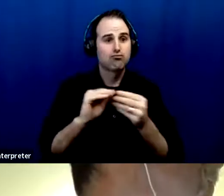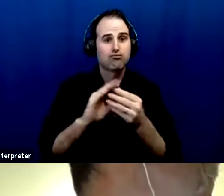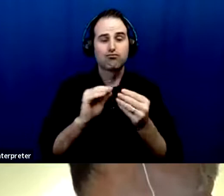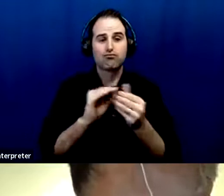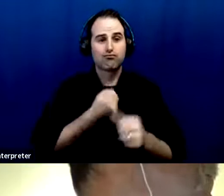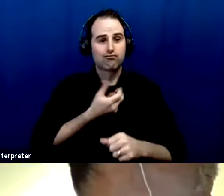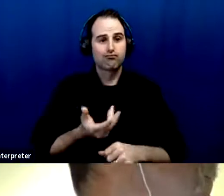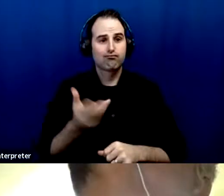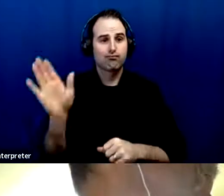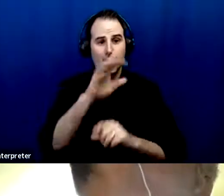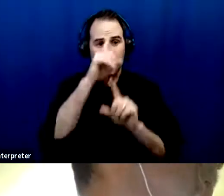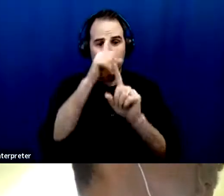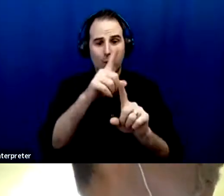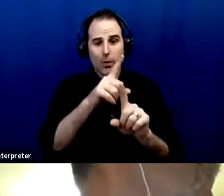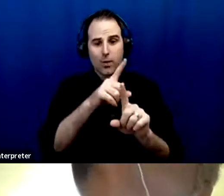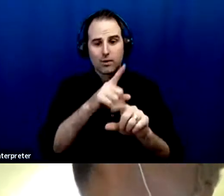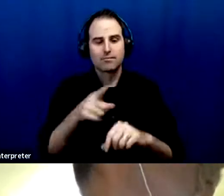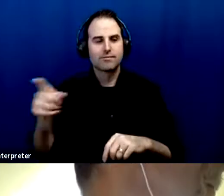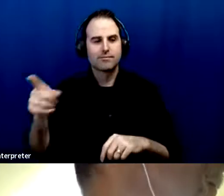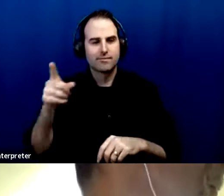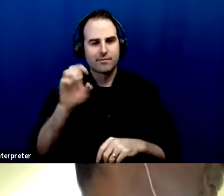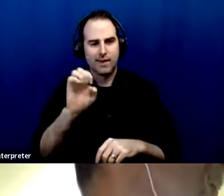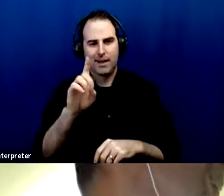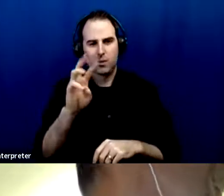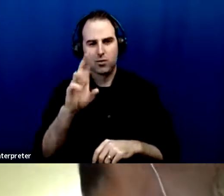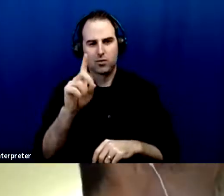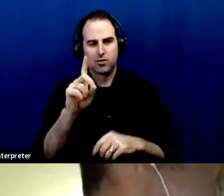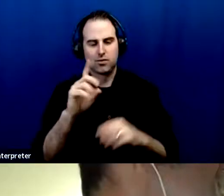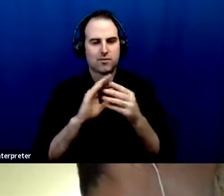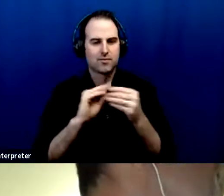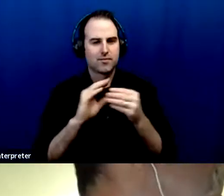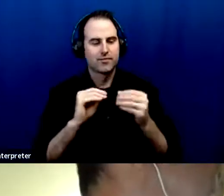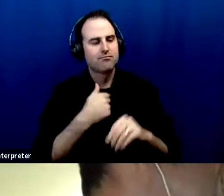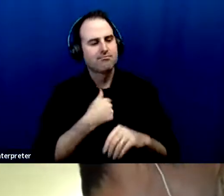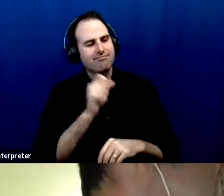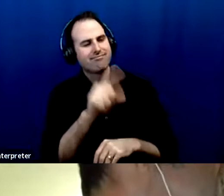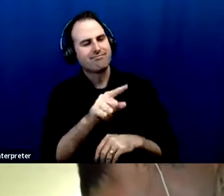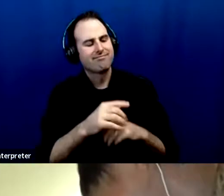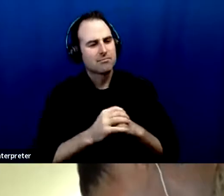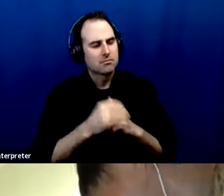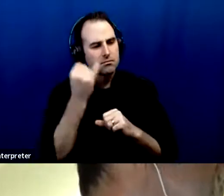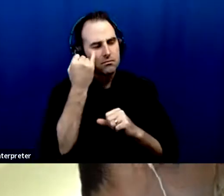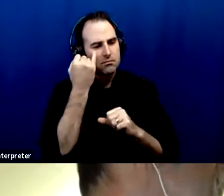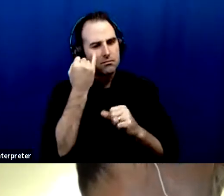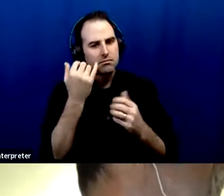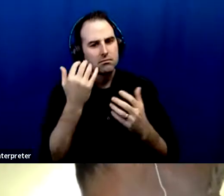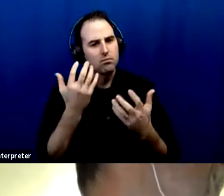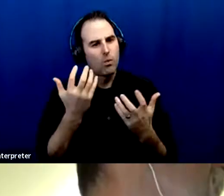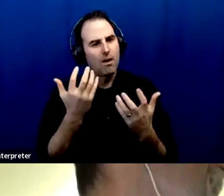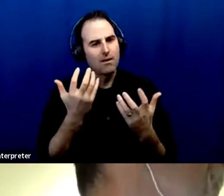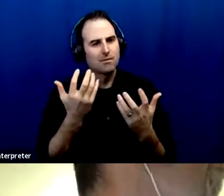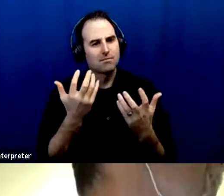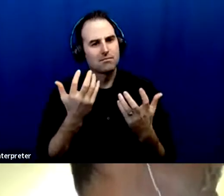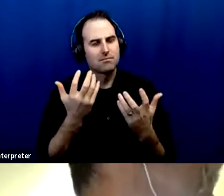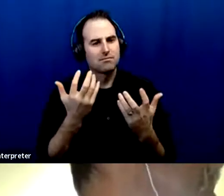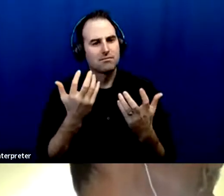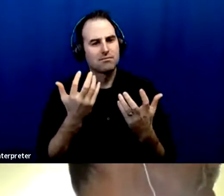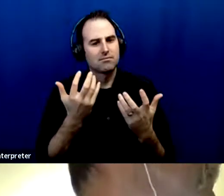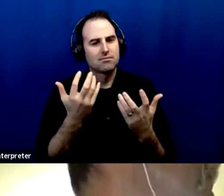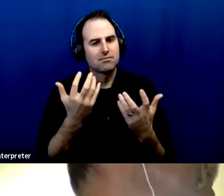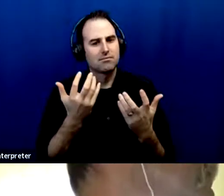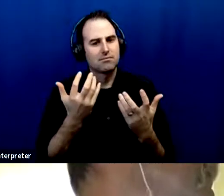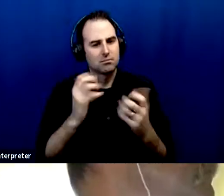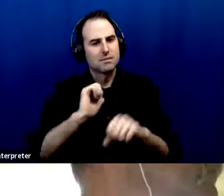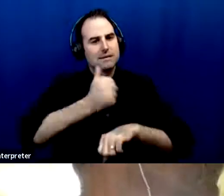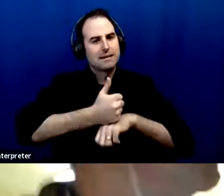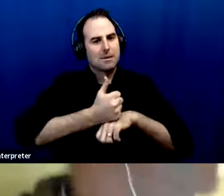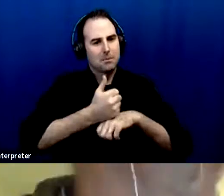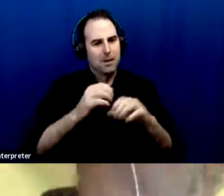I have a question. Sure. If we want to start a class, because our our Dean from our department is always welcoming new classes,